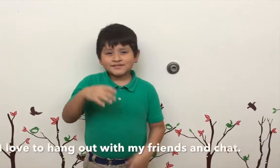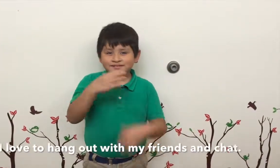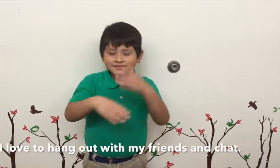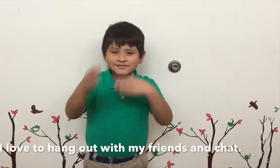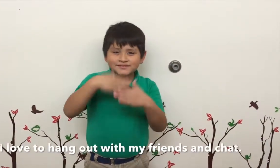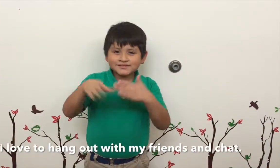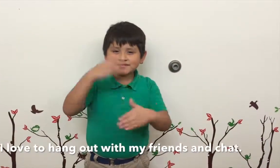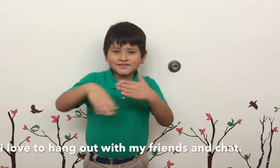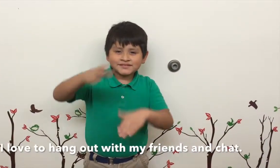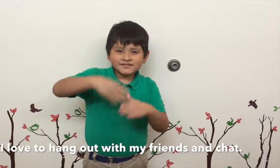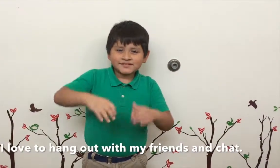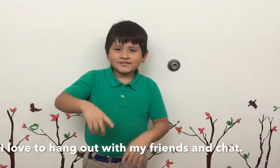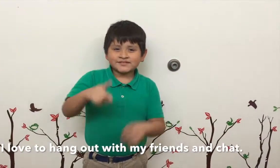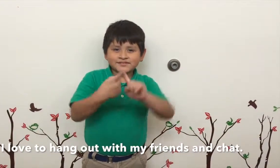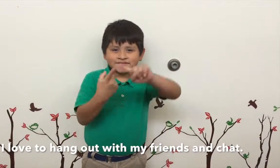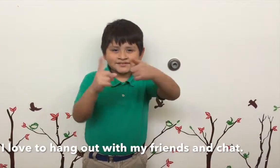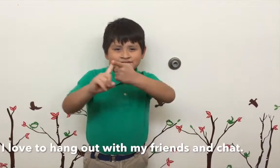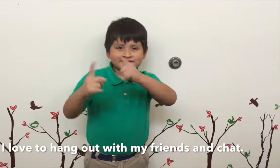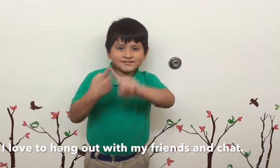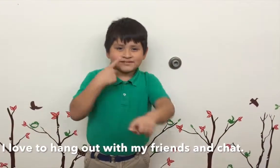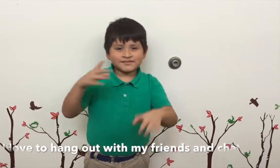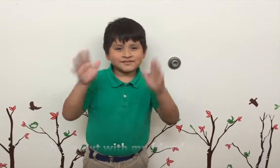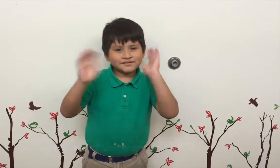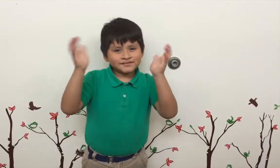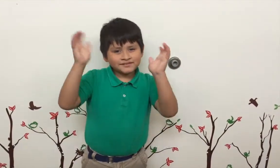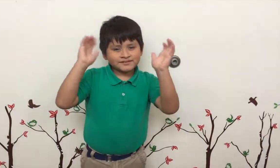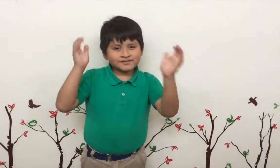If someone were to sign a deaf joke in ASL, I can understand it.